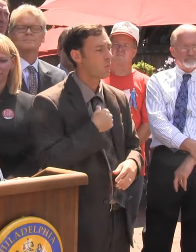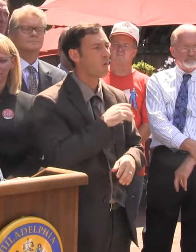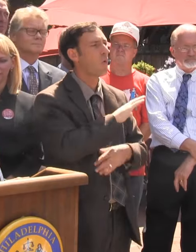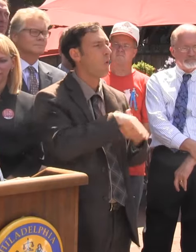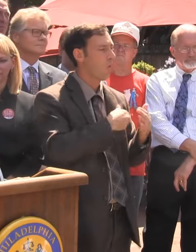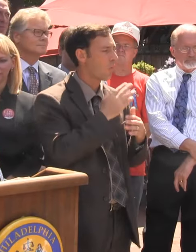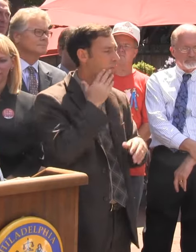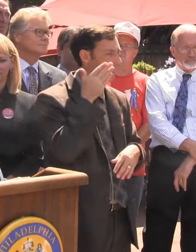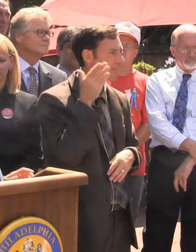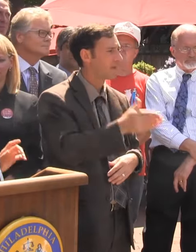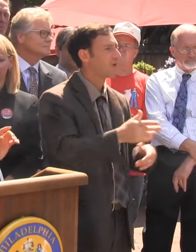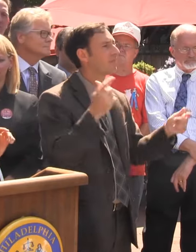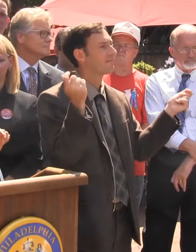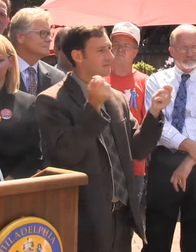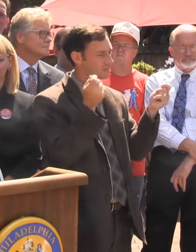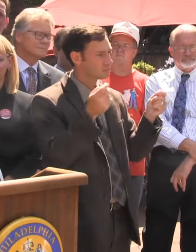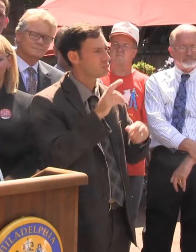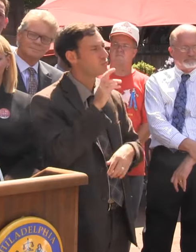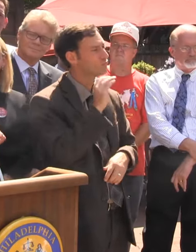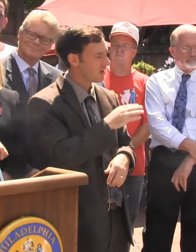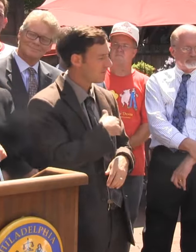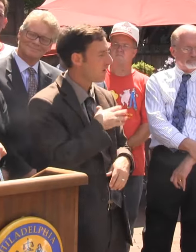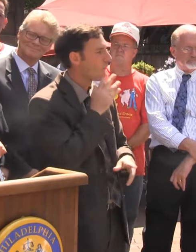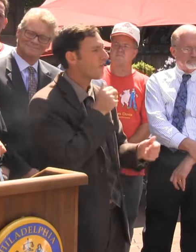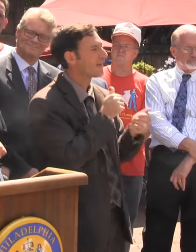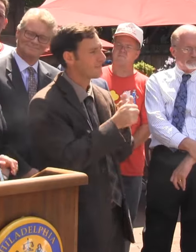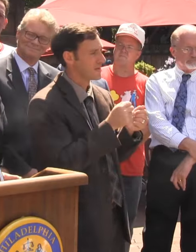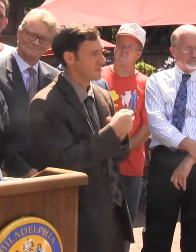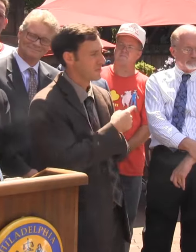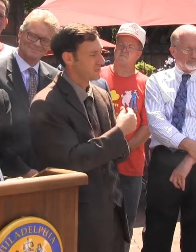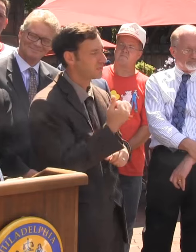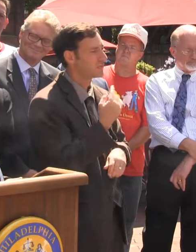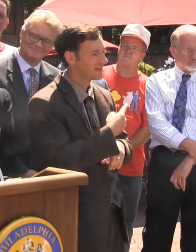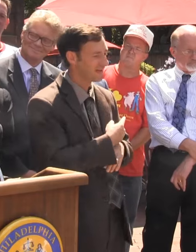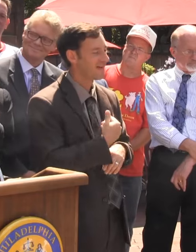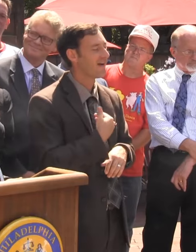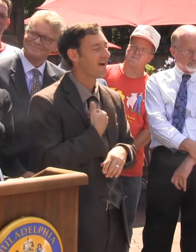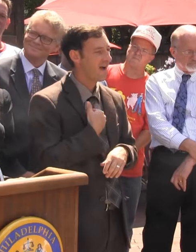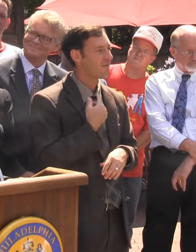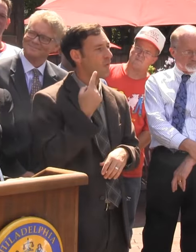the Festival, Rob I'm going to compete with you today, I have one of our small latino